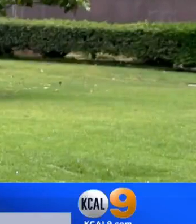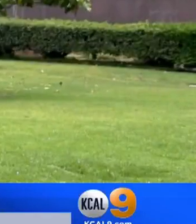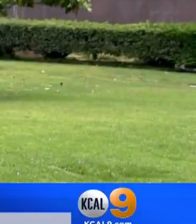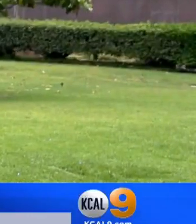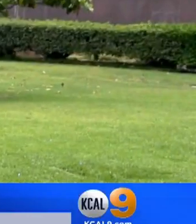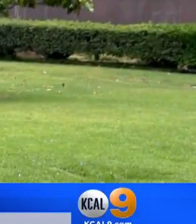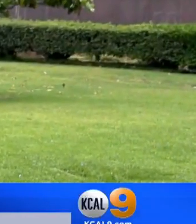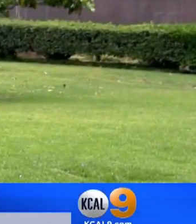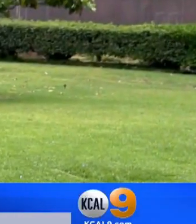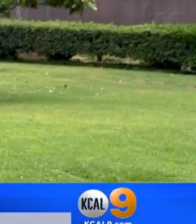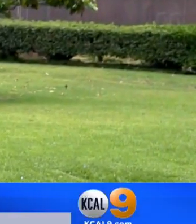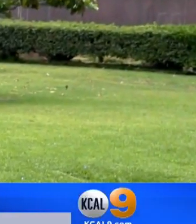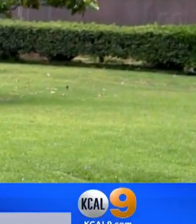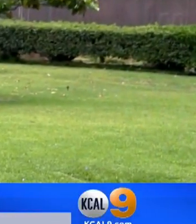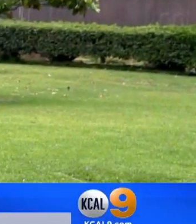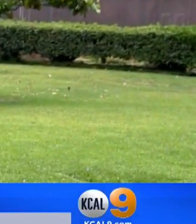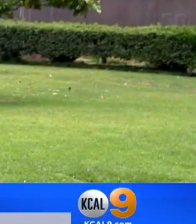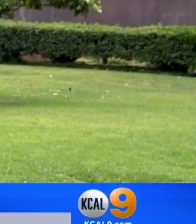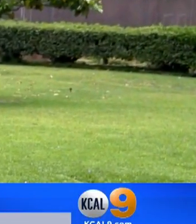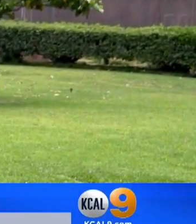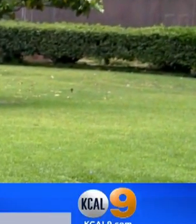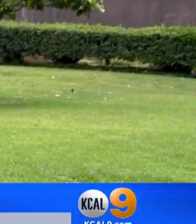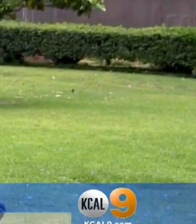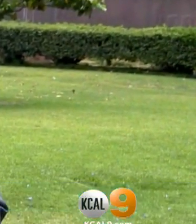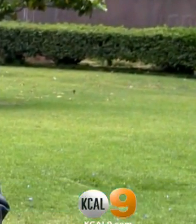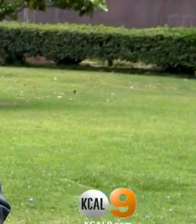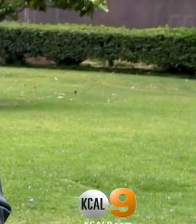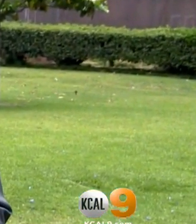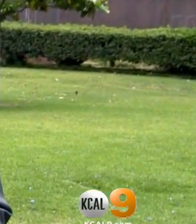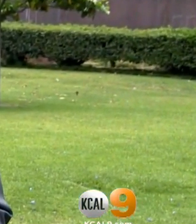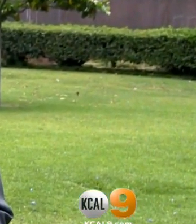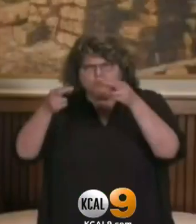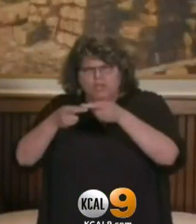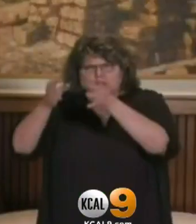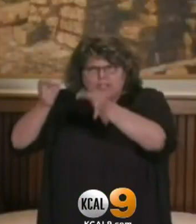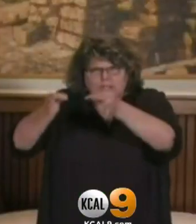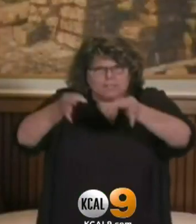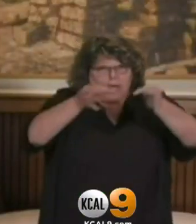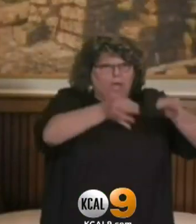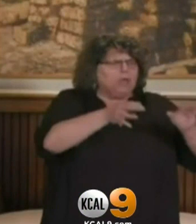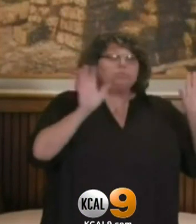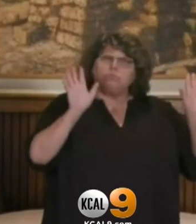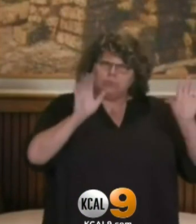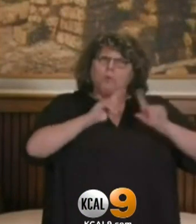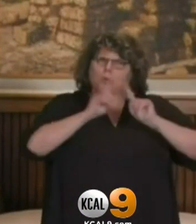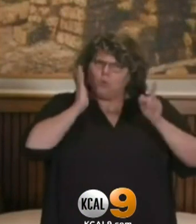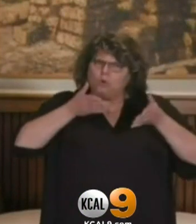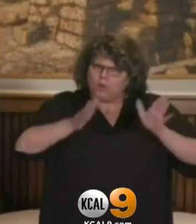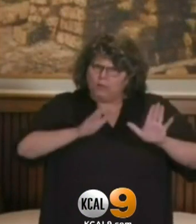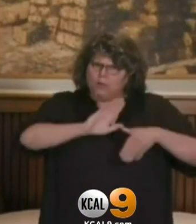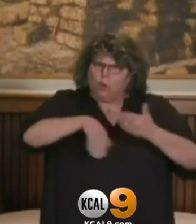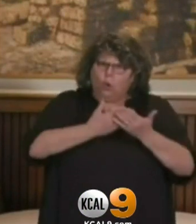SOUTHLAND STANDS. TODAY ENCOURAGING NEWS FROM THE GOVERNOR, SAYING ONE SIZE DOES NOT FIT ALL. NEW GUIDELINES FOR GOING DEEPER